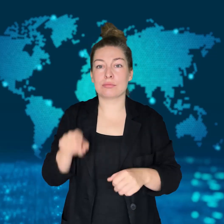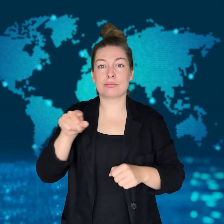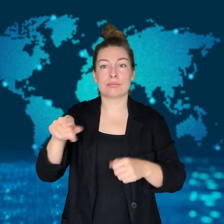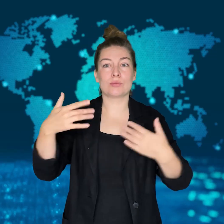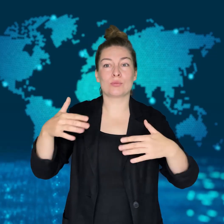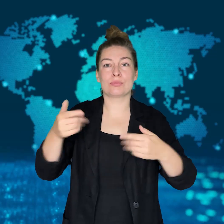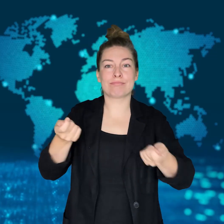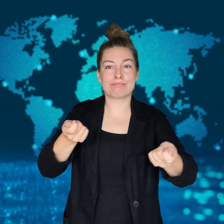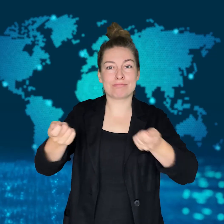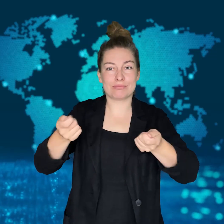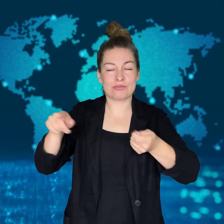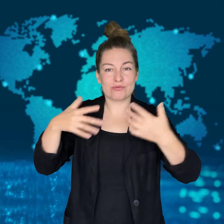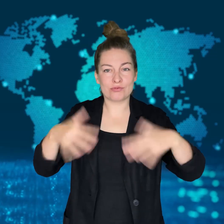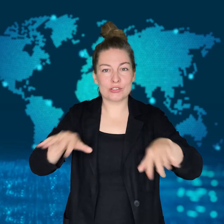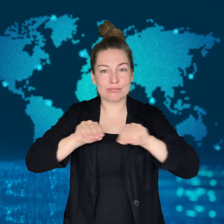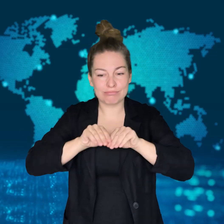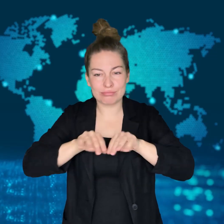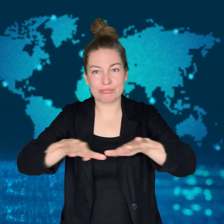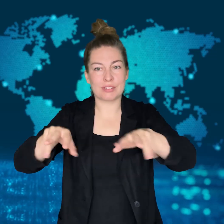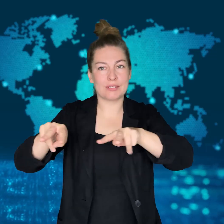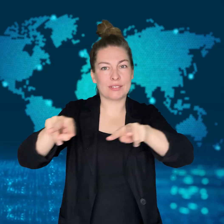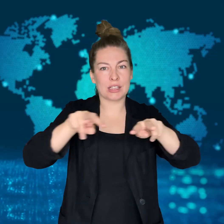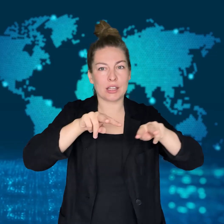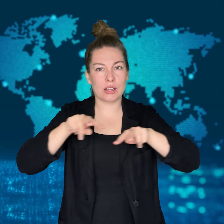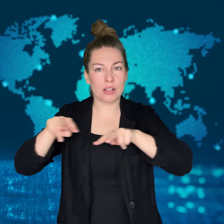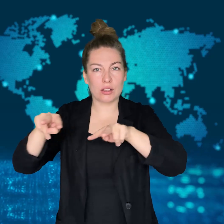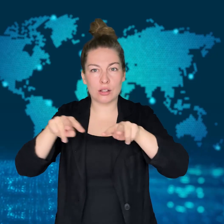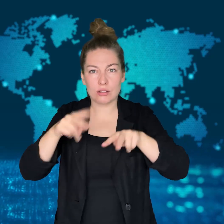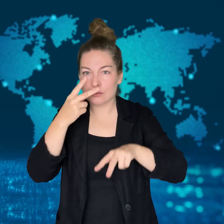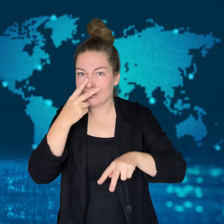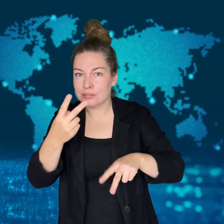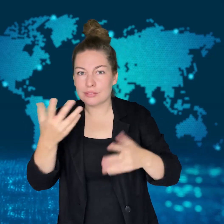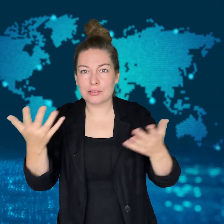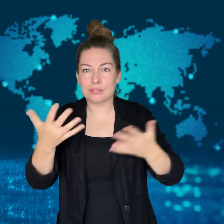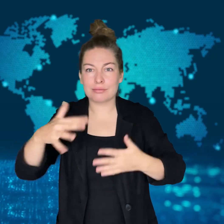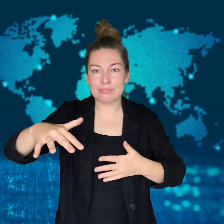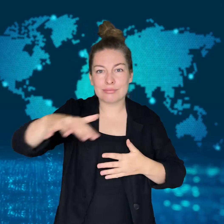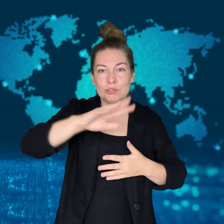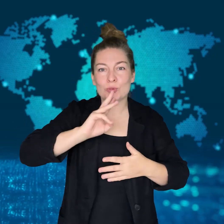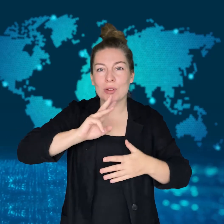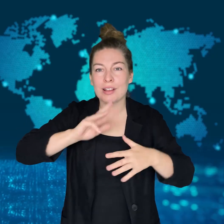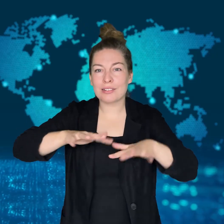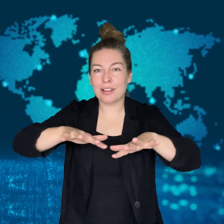One researcher said the losses represent between 5